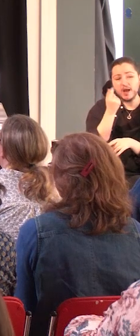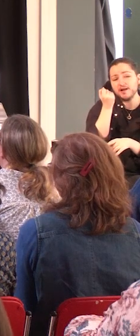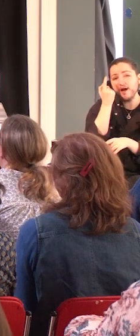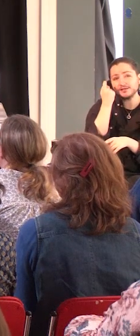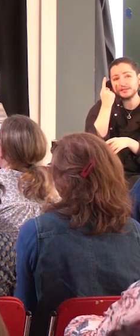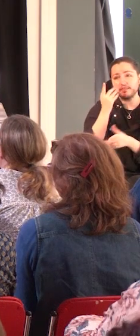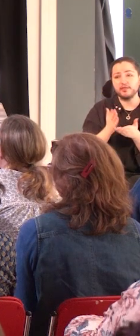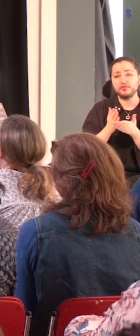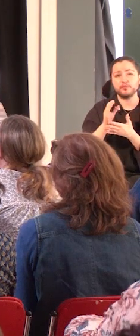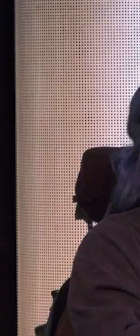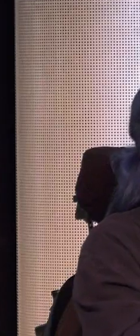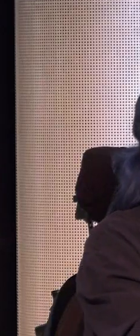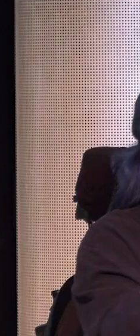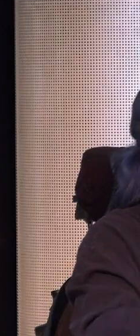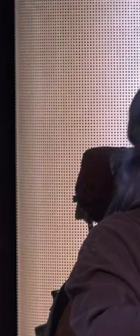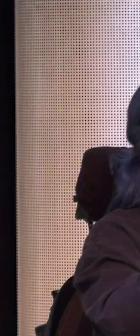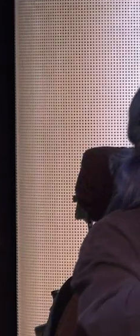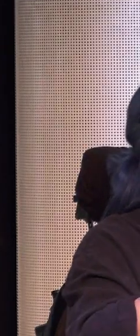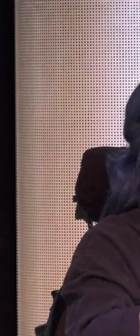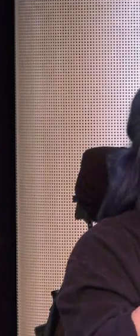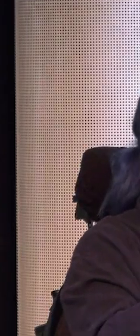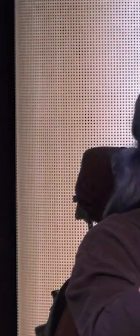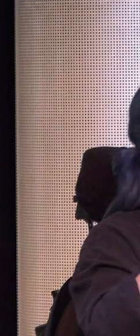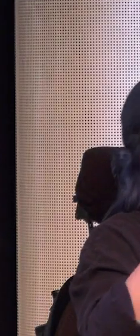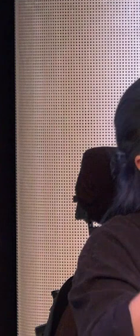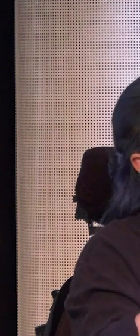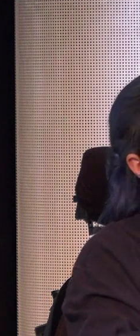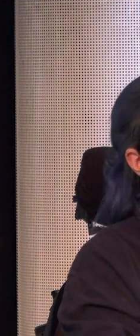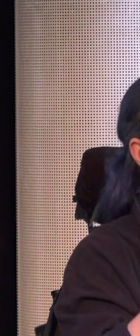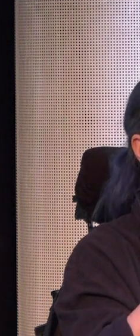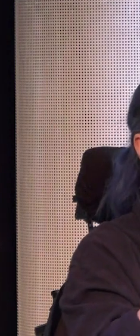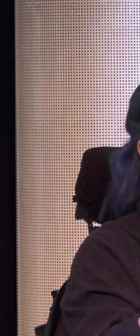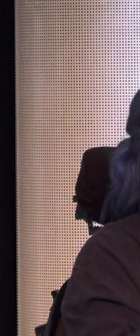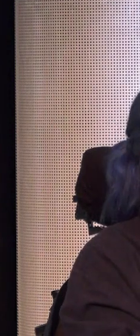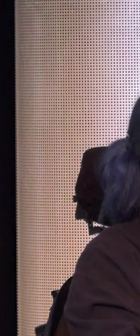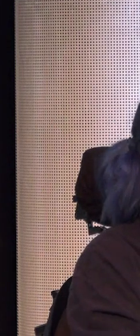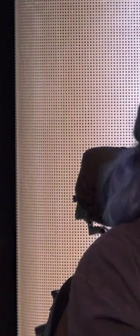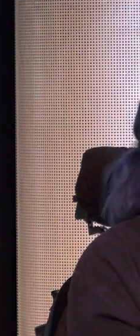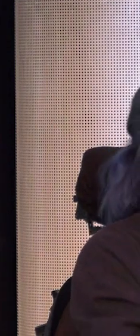liberation from fascism, a new perspective on early childhood education emerged.